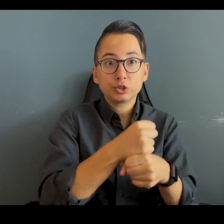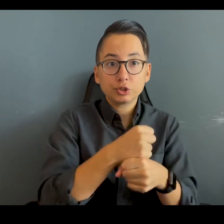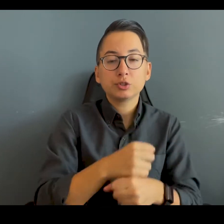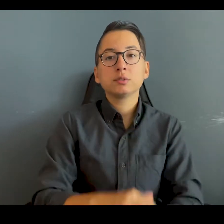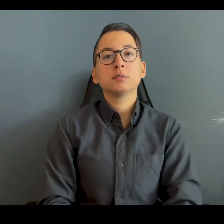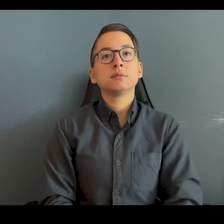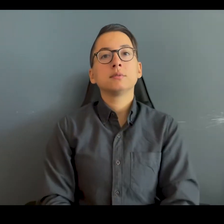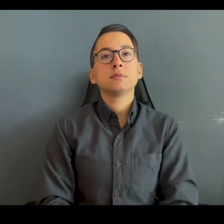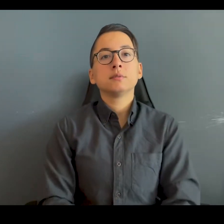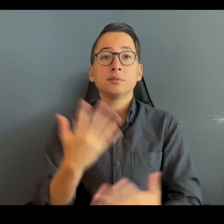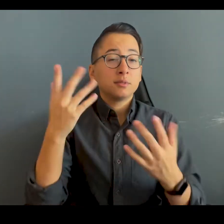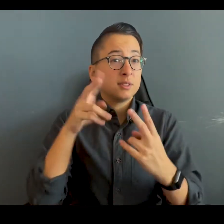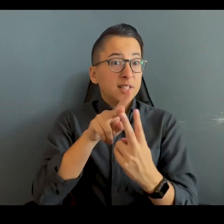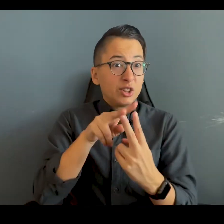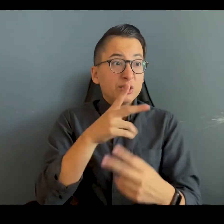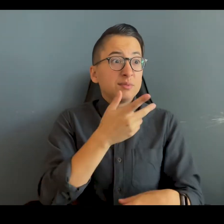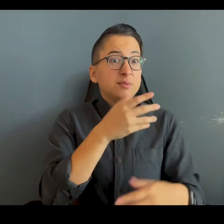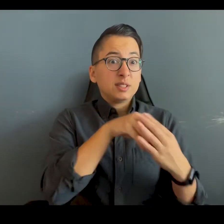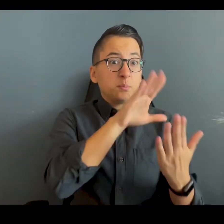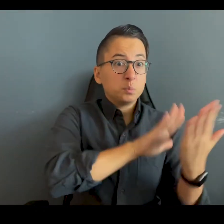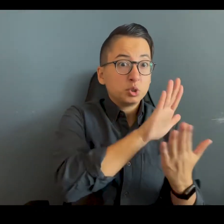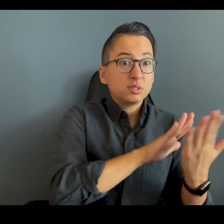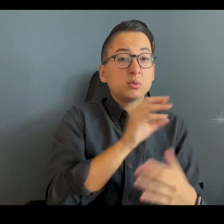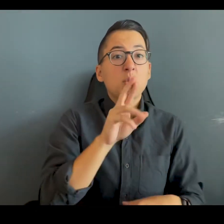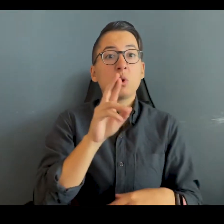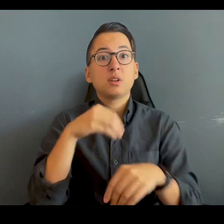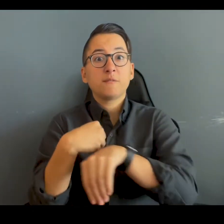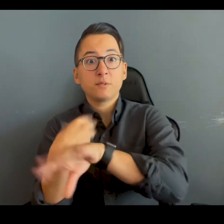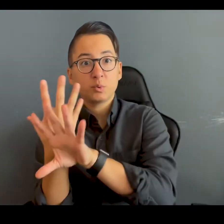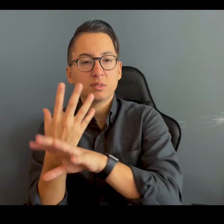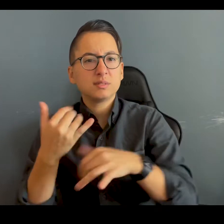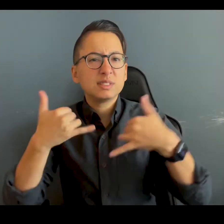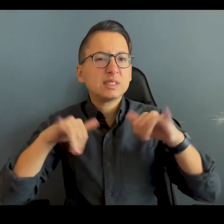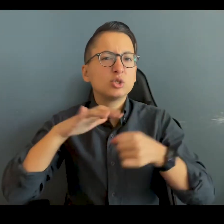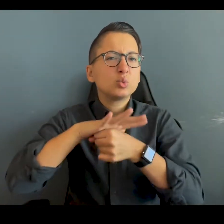for a new school year, either in person or virtual.